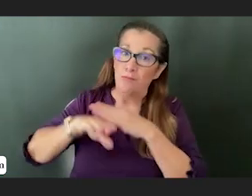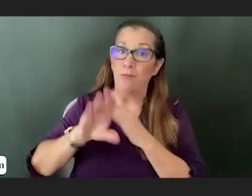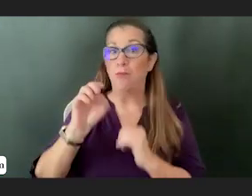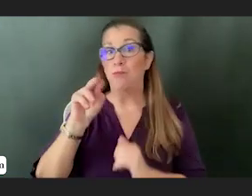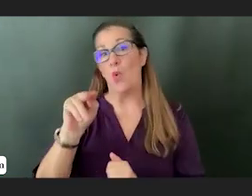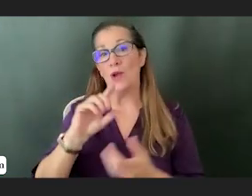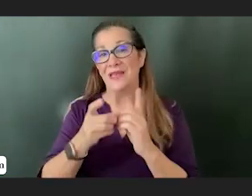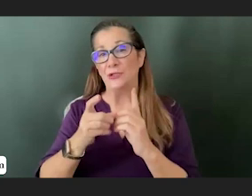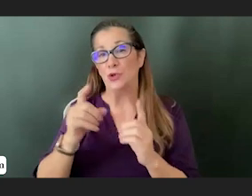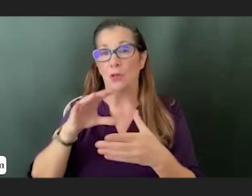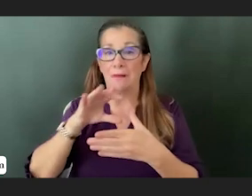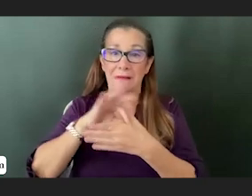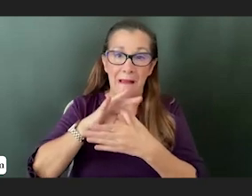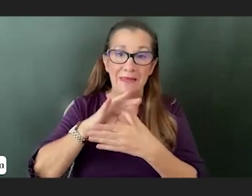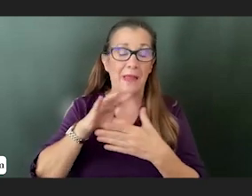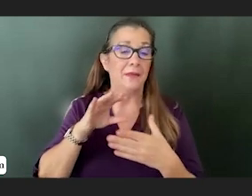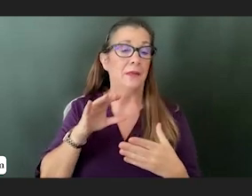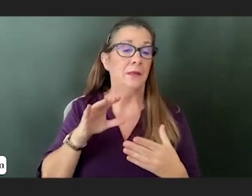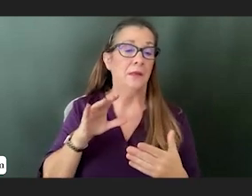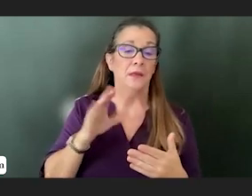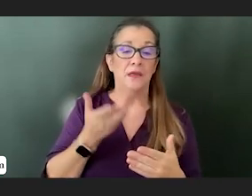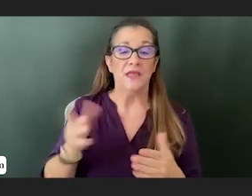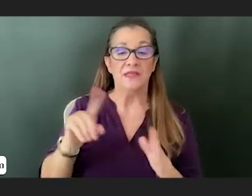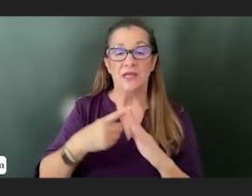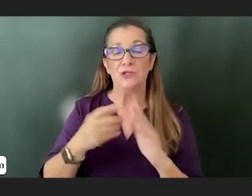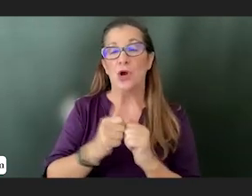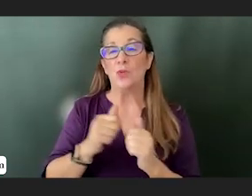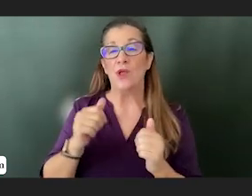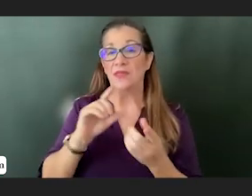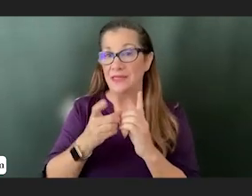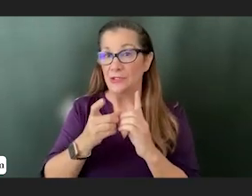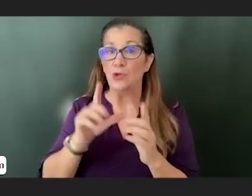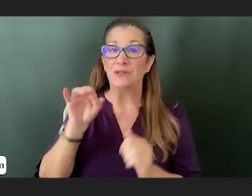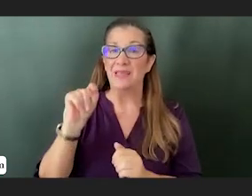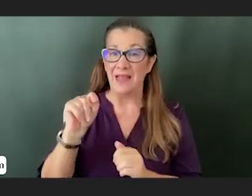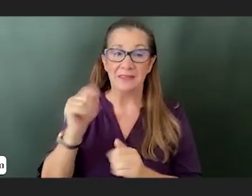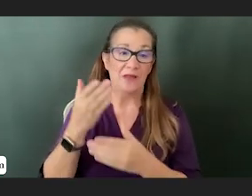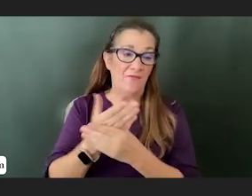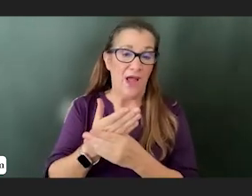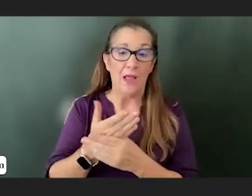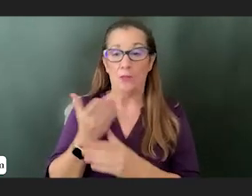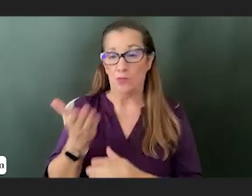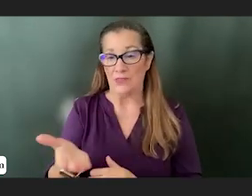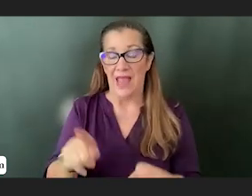Um, things that start, uh, with the digital text and the digital file present, as much as possible.